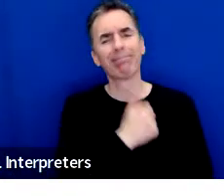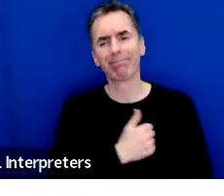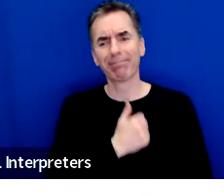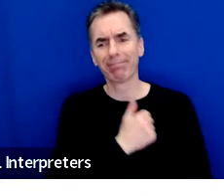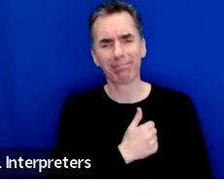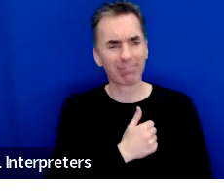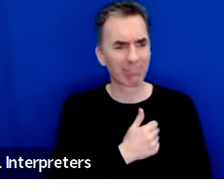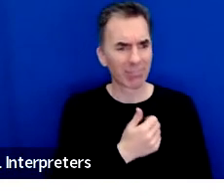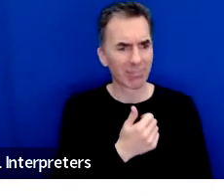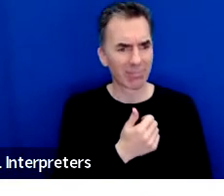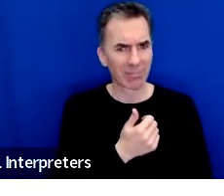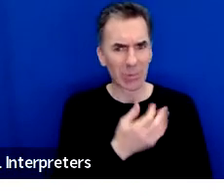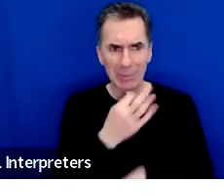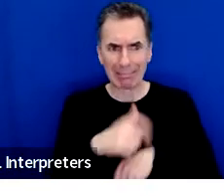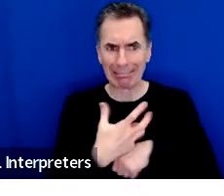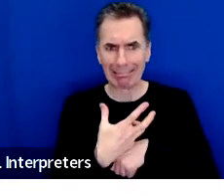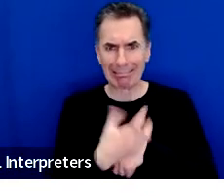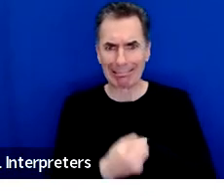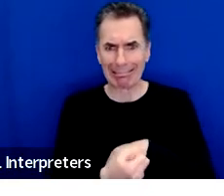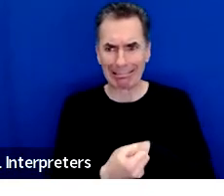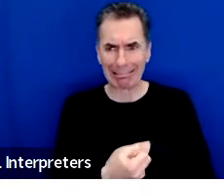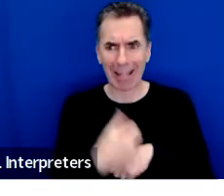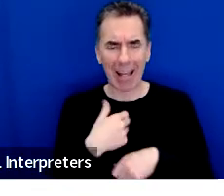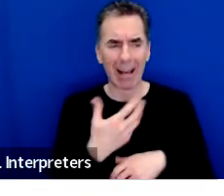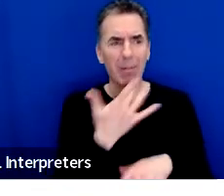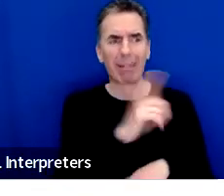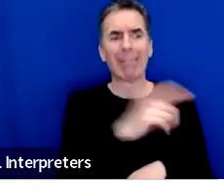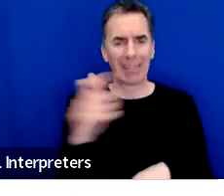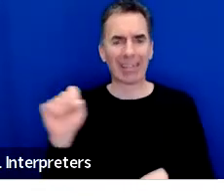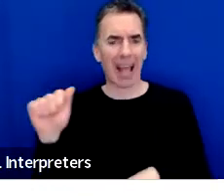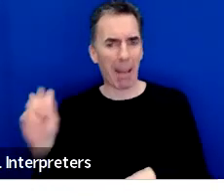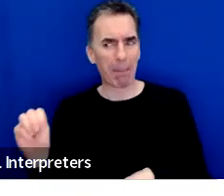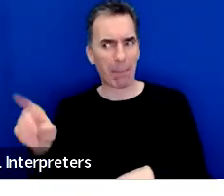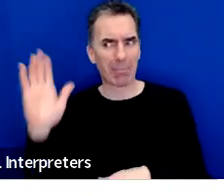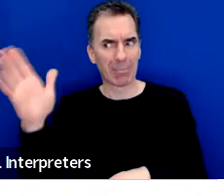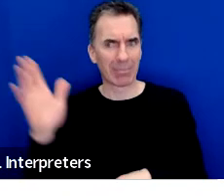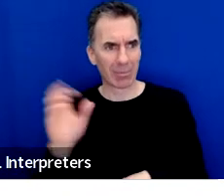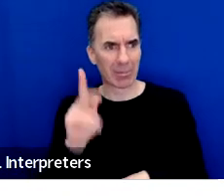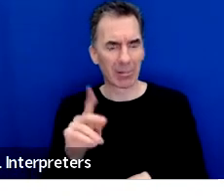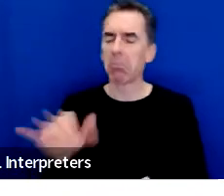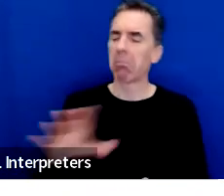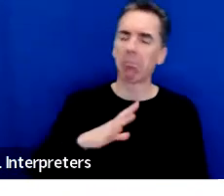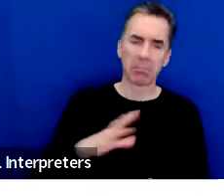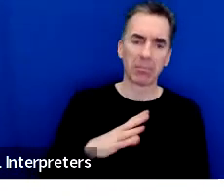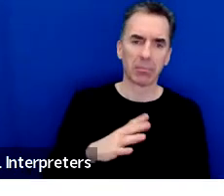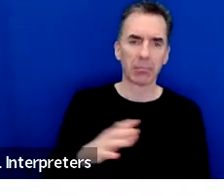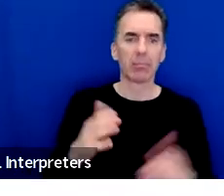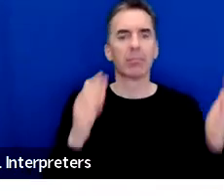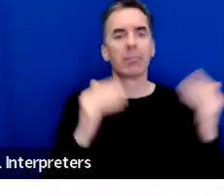we're running out of time to give Sam enough time to go. Okay. Yeah. And then this one is just very similar.